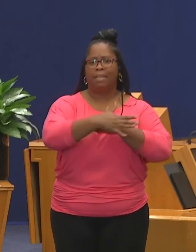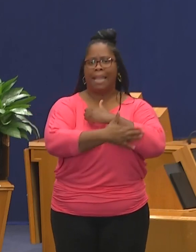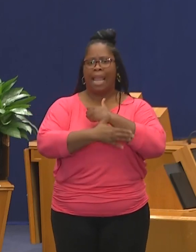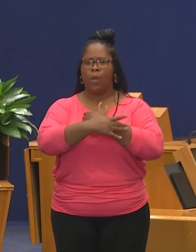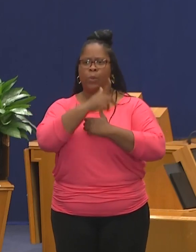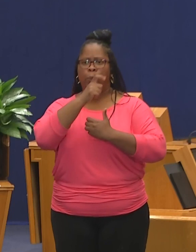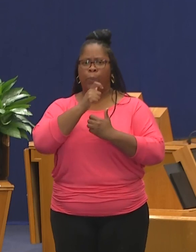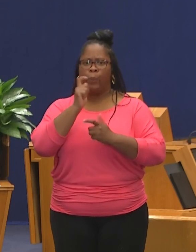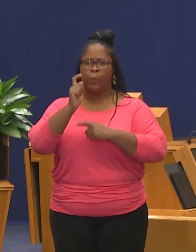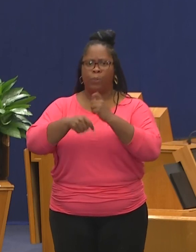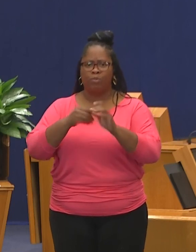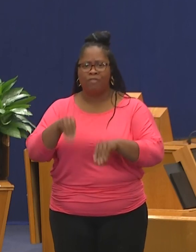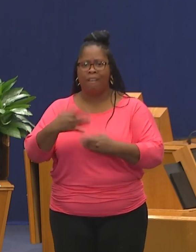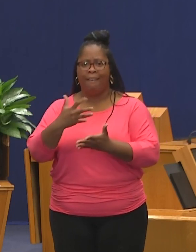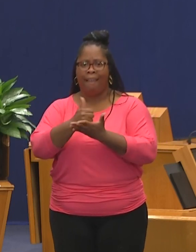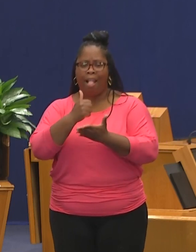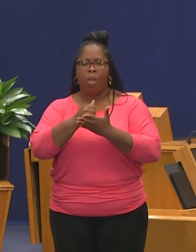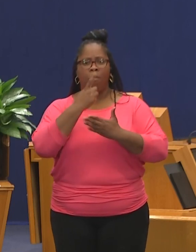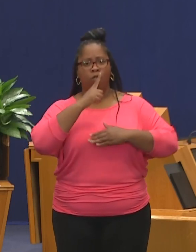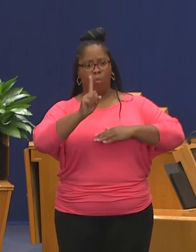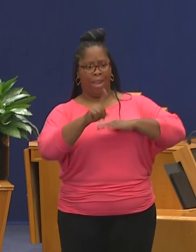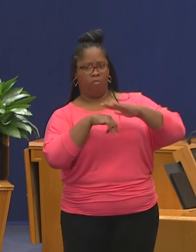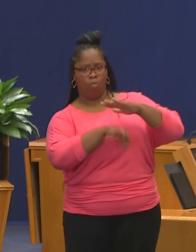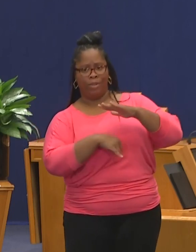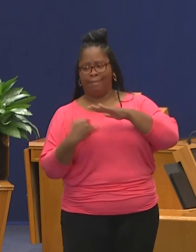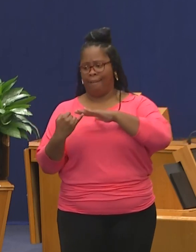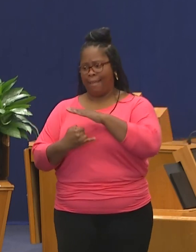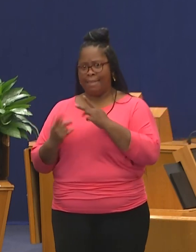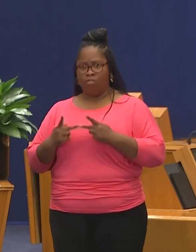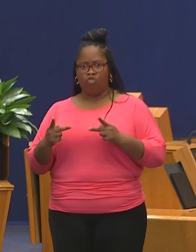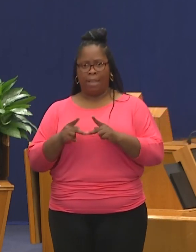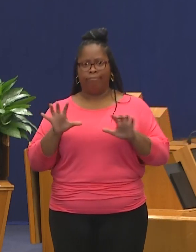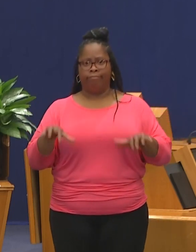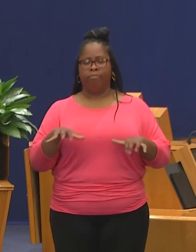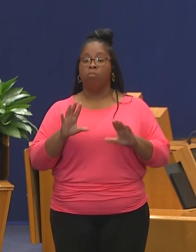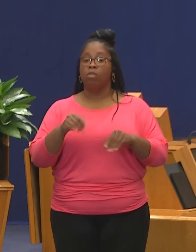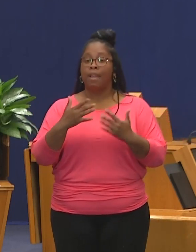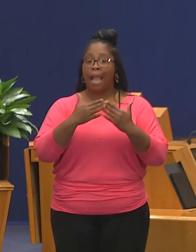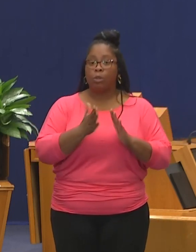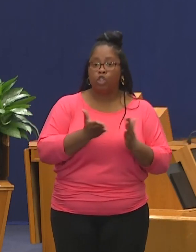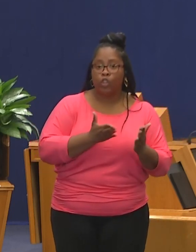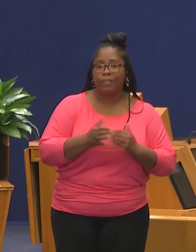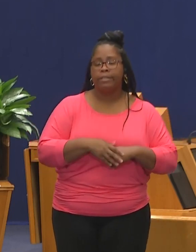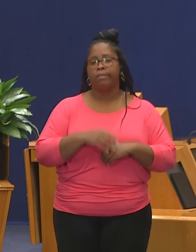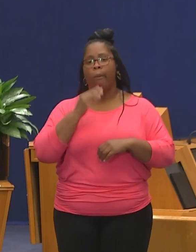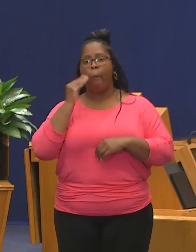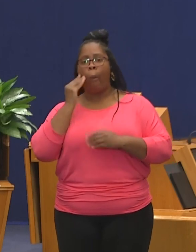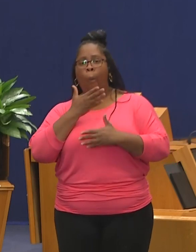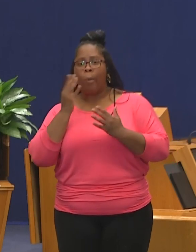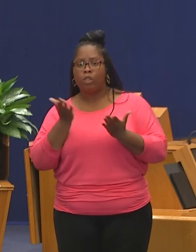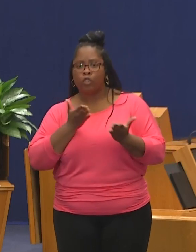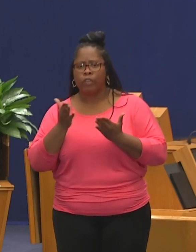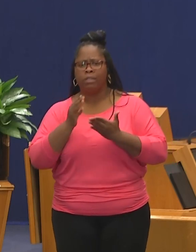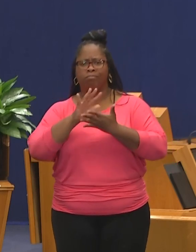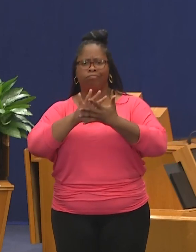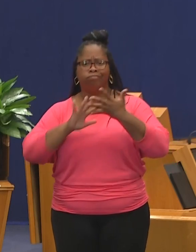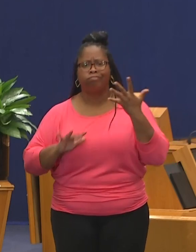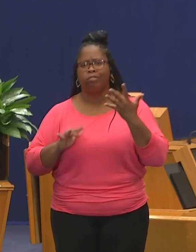ALL OF THE PARTNERS ACROSS THE COUNTY WHO HAVE PITCHED IN AT THE VARIOUS QUARANTINE AND ISOLATION SITES TO PROVIDE